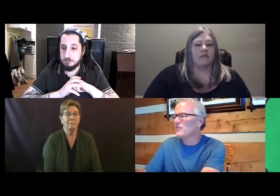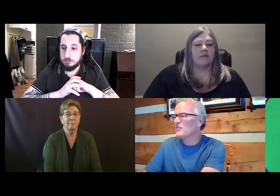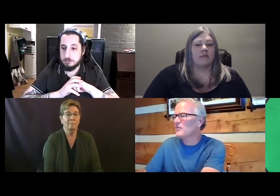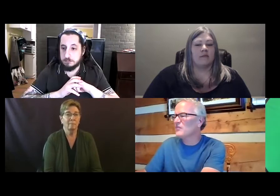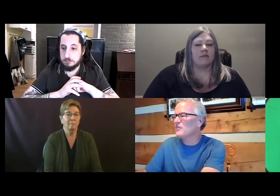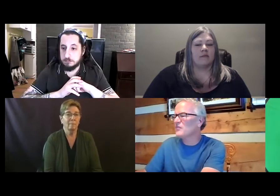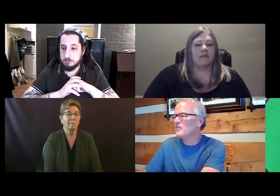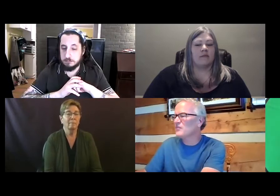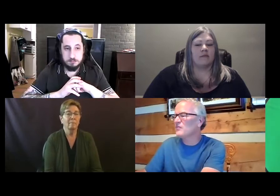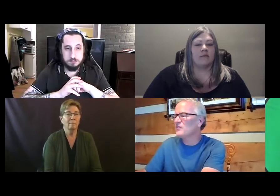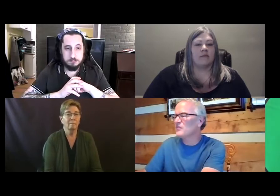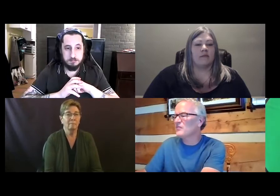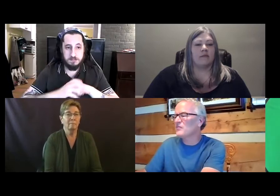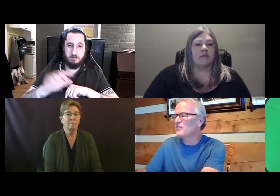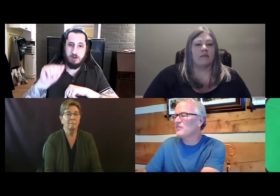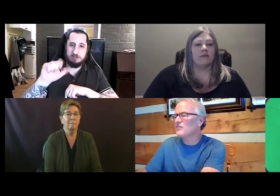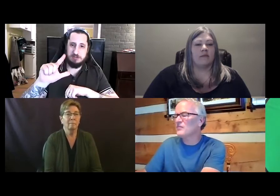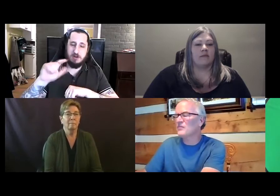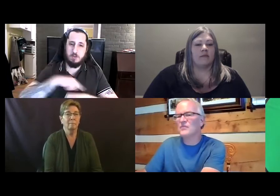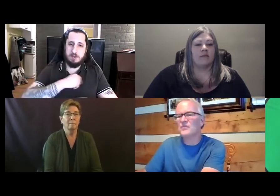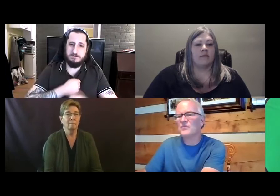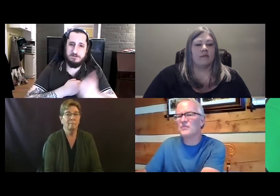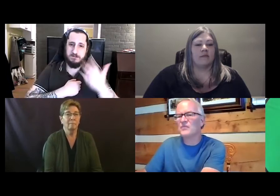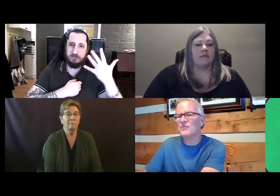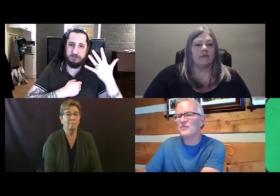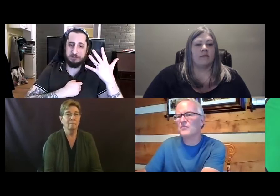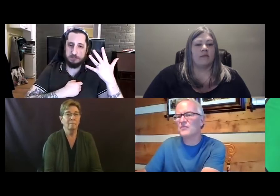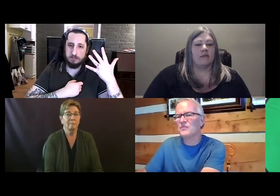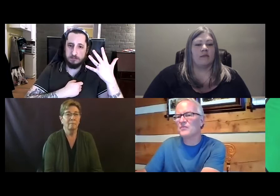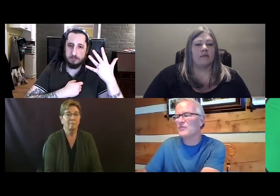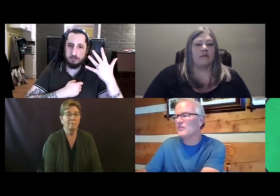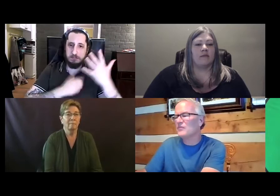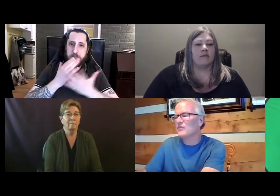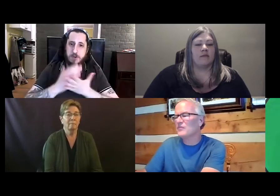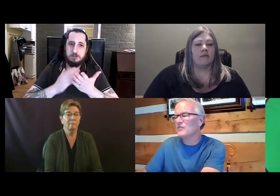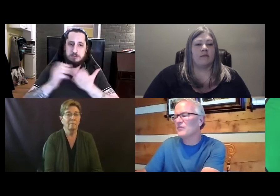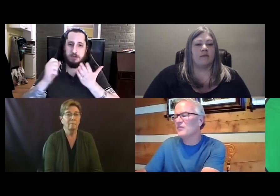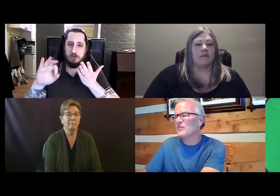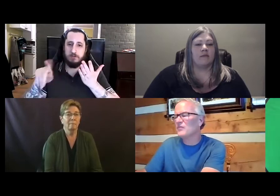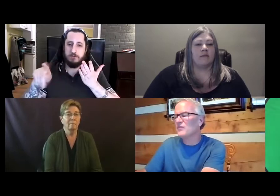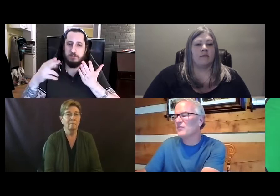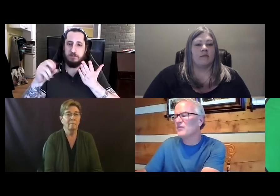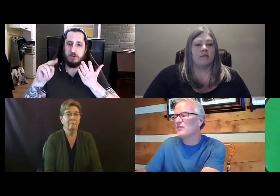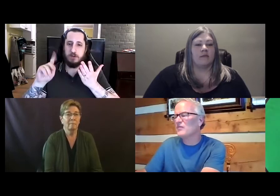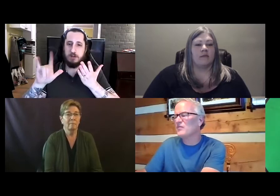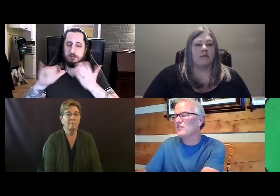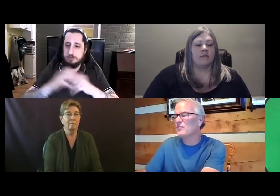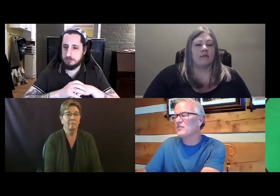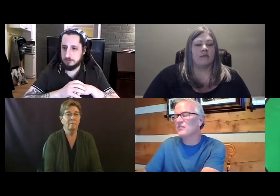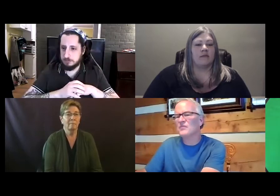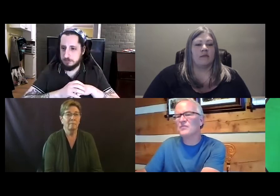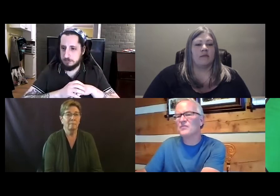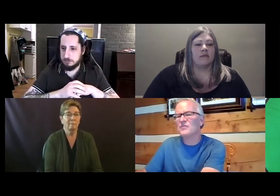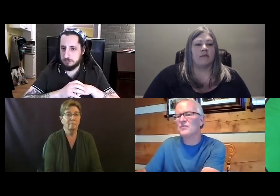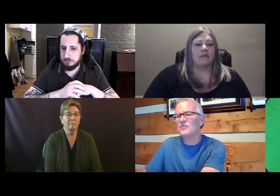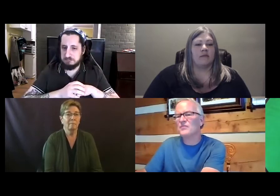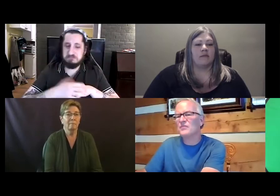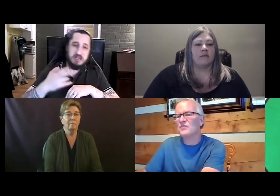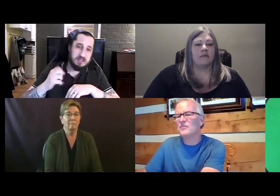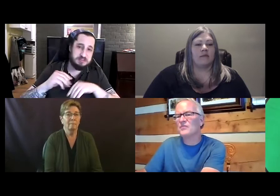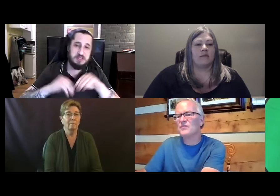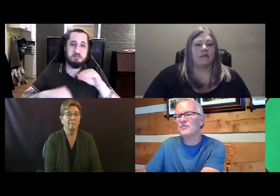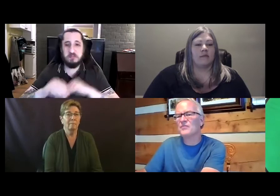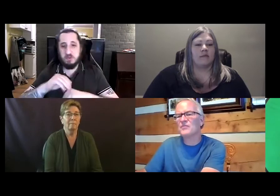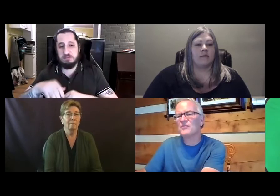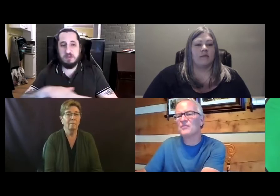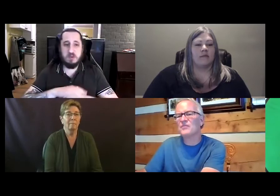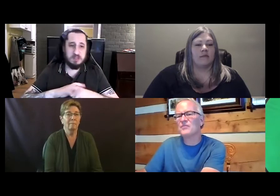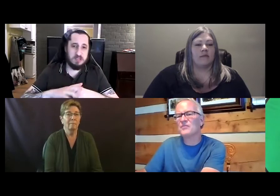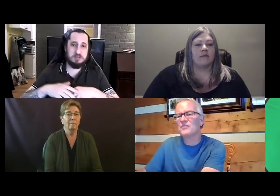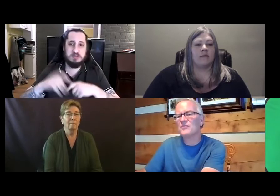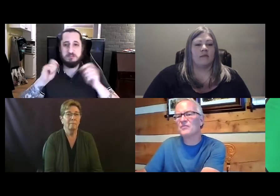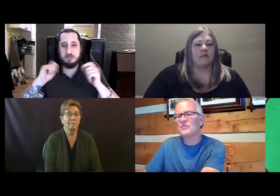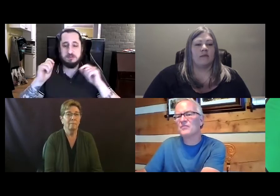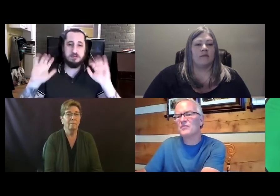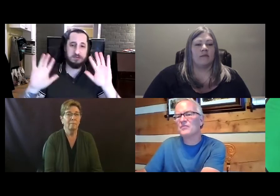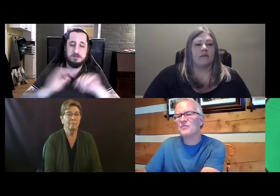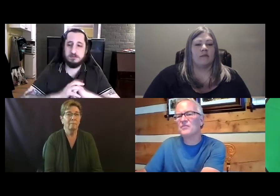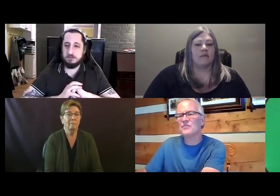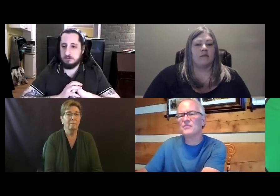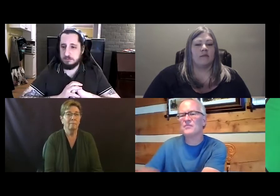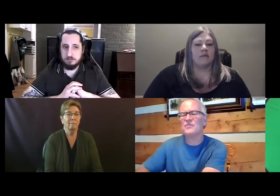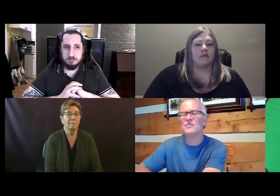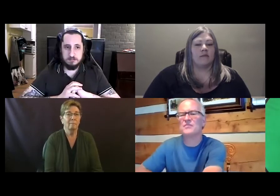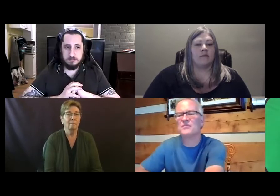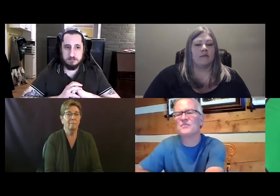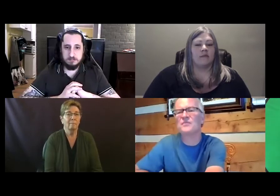With the American Sign Language, we have five different phonemes or features of phonology.